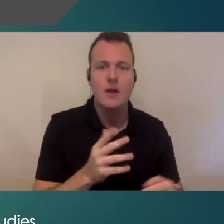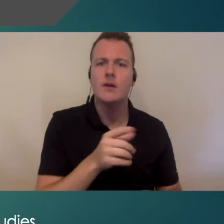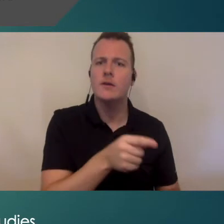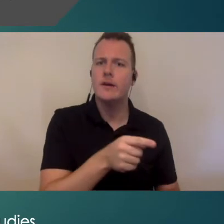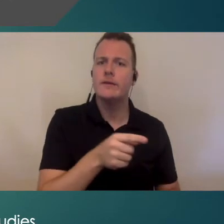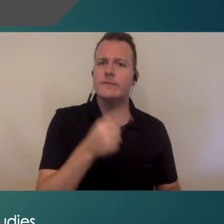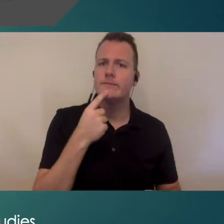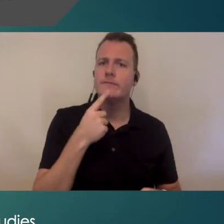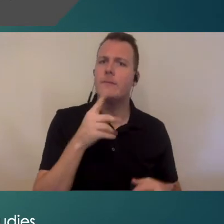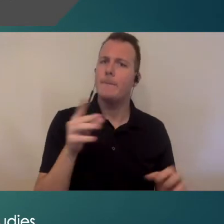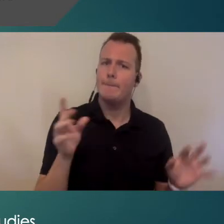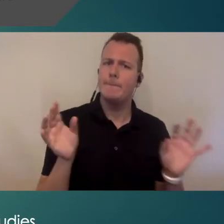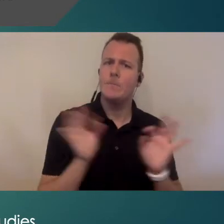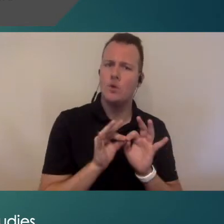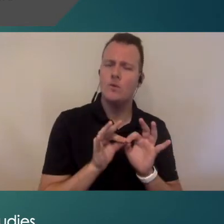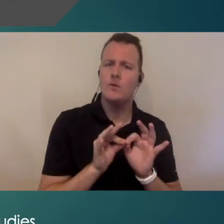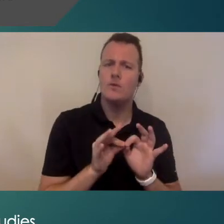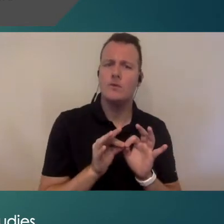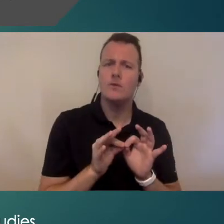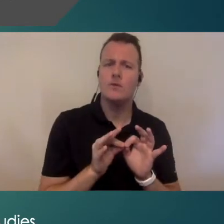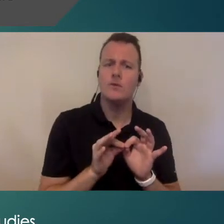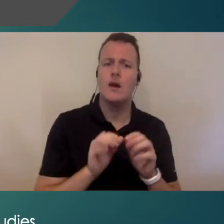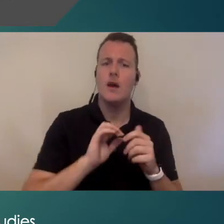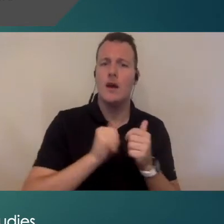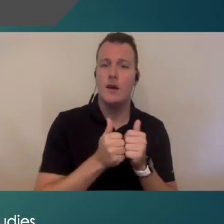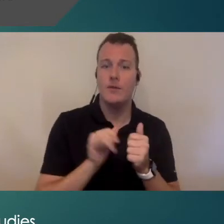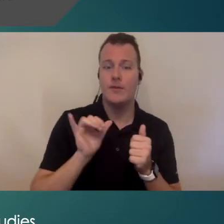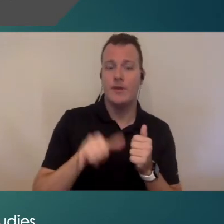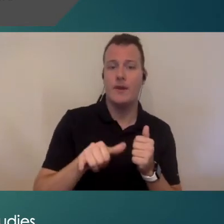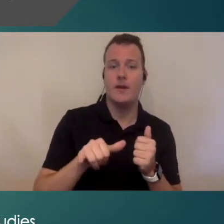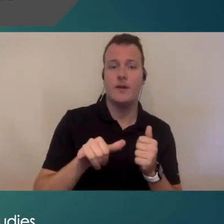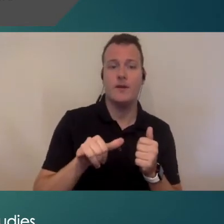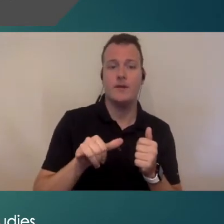that it was really important for her to see how the owner worked with his